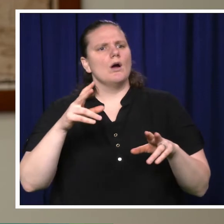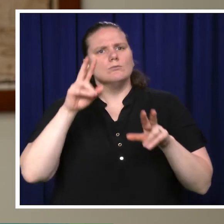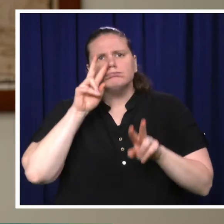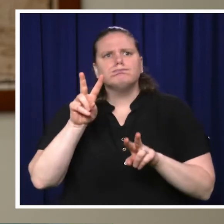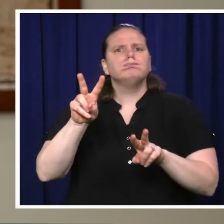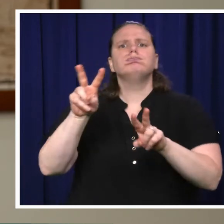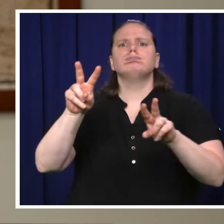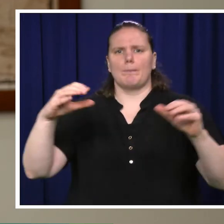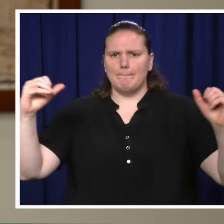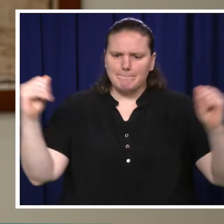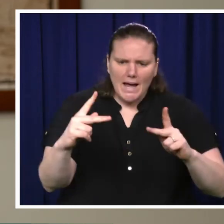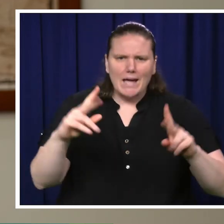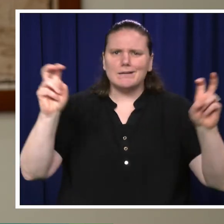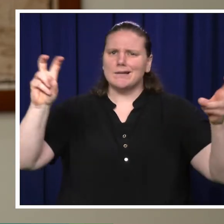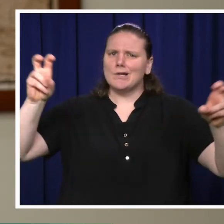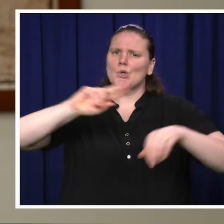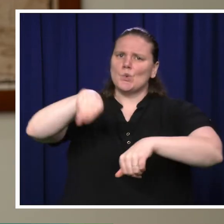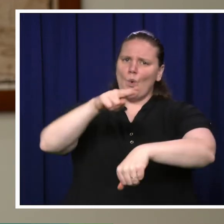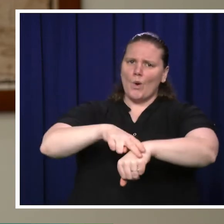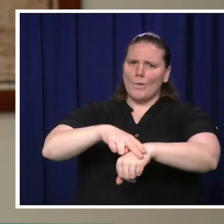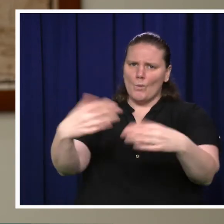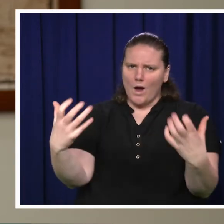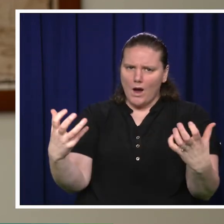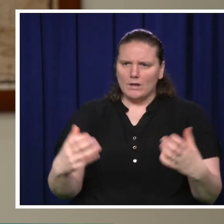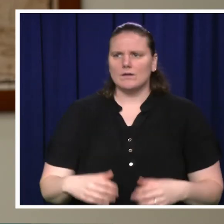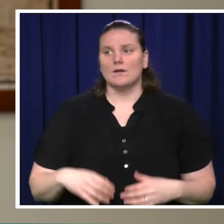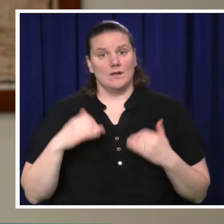We're moving forward and we're looking forward to being back to normal.